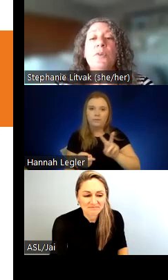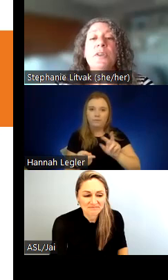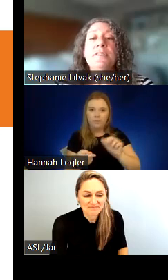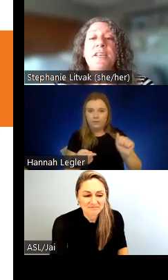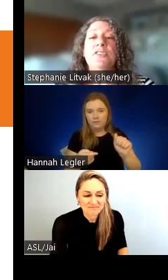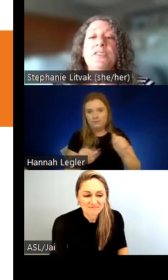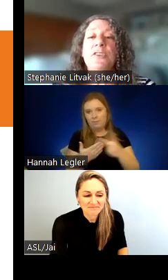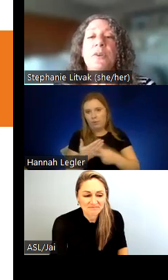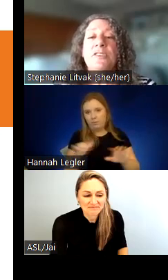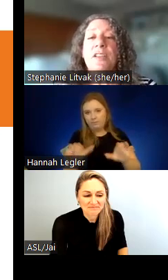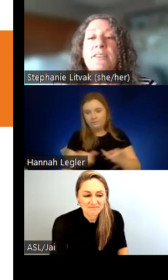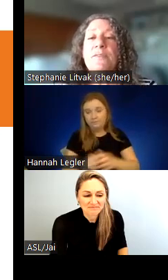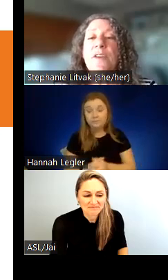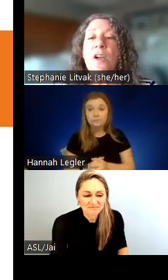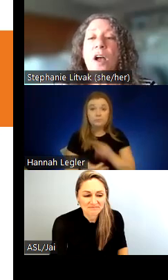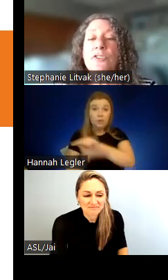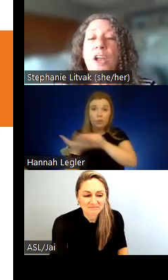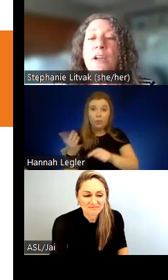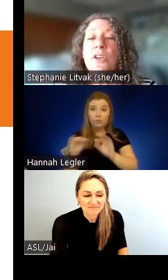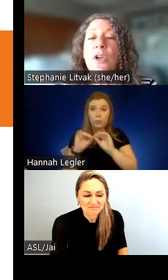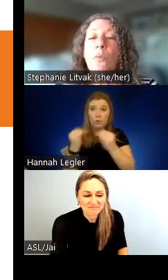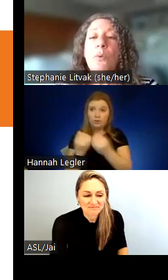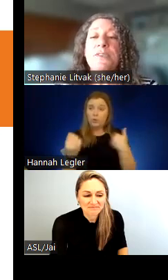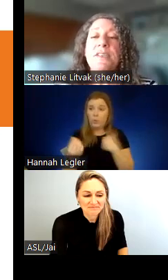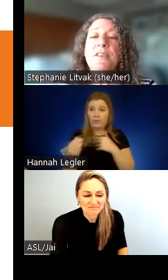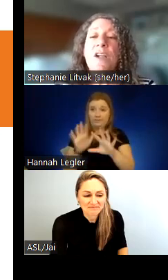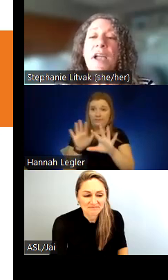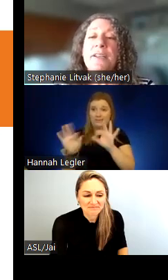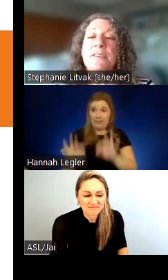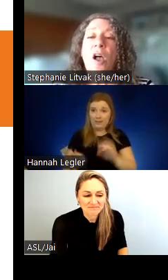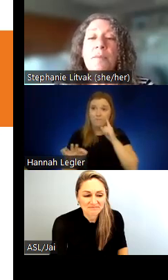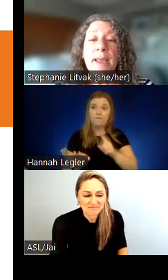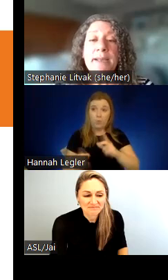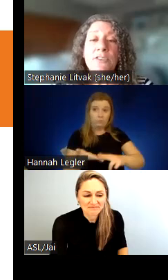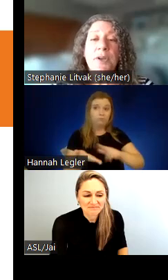Those organizations who are selected for a contract will receive guidance on mandatory